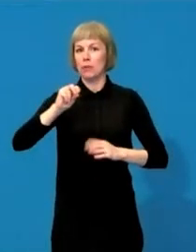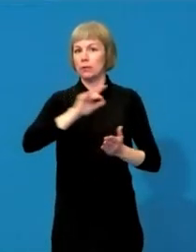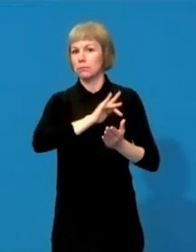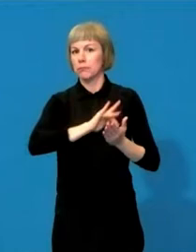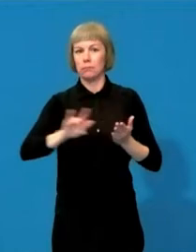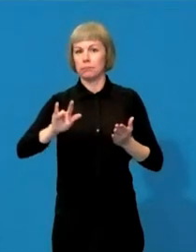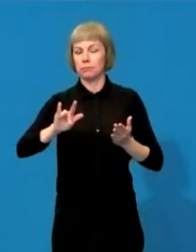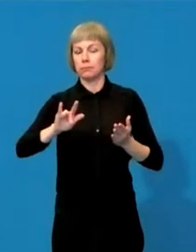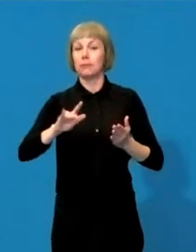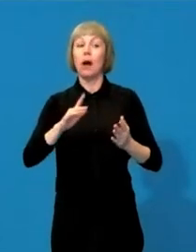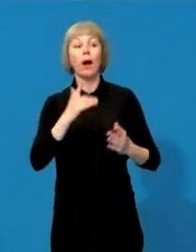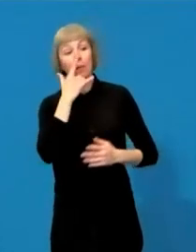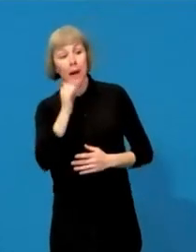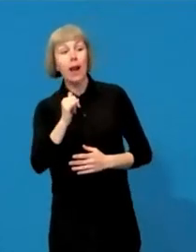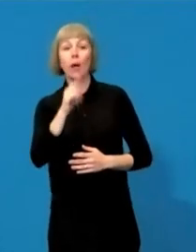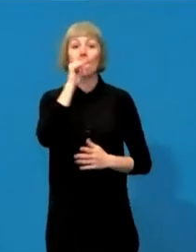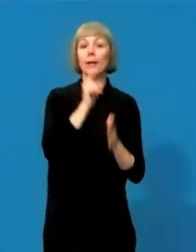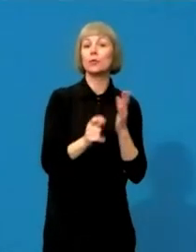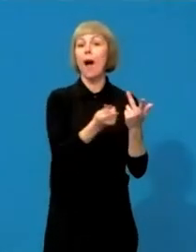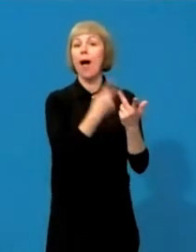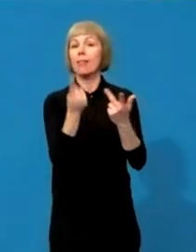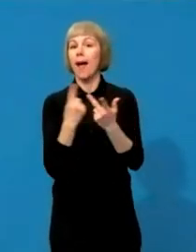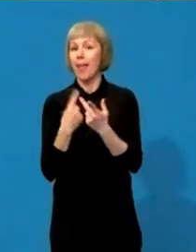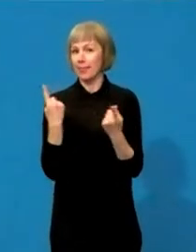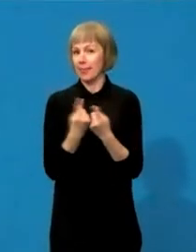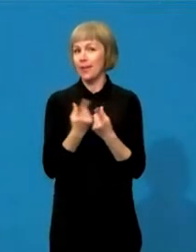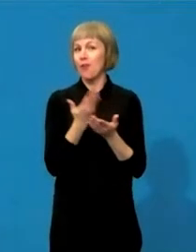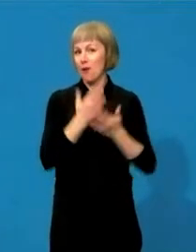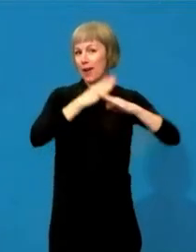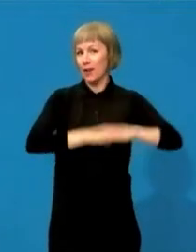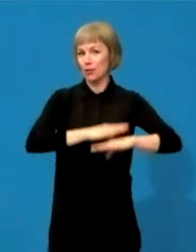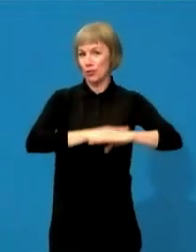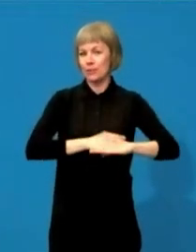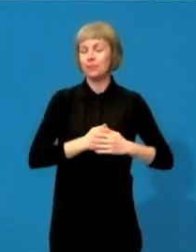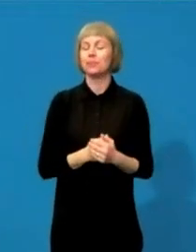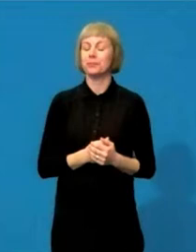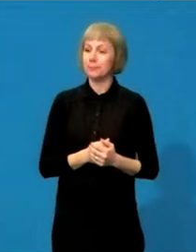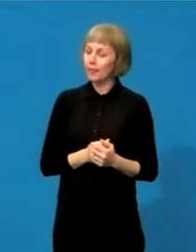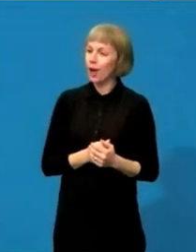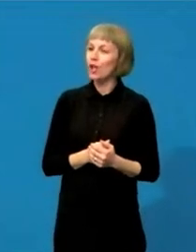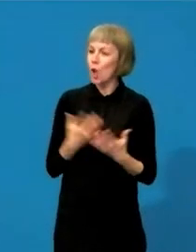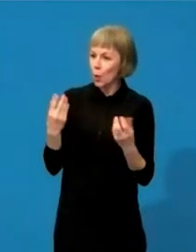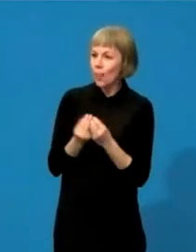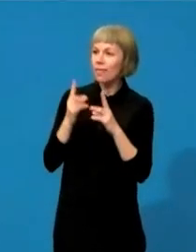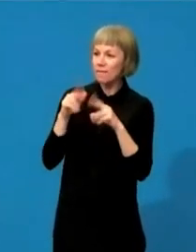And you take the kids and family and other community members out bush with